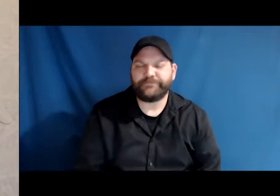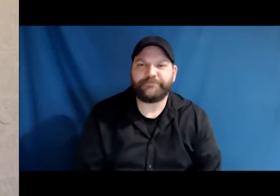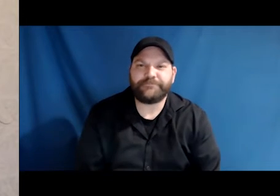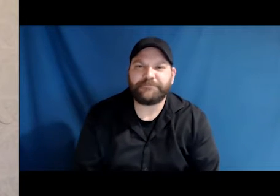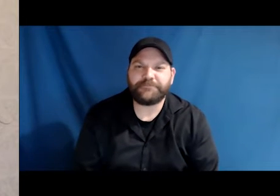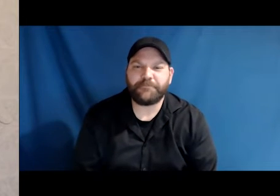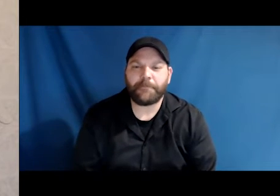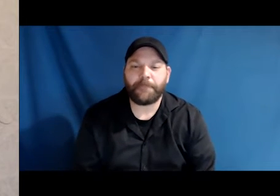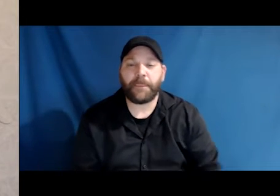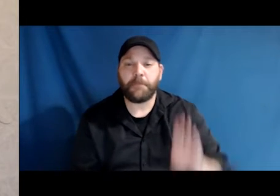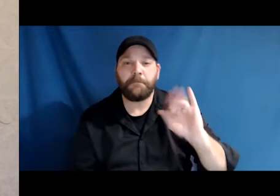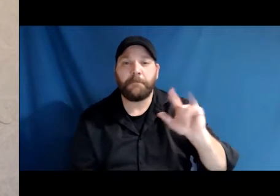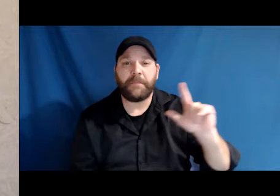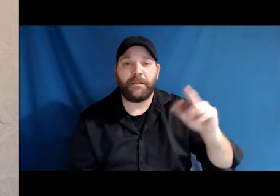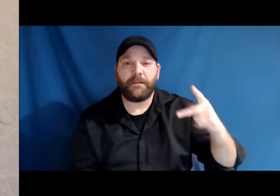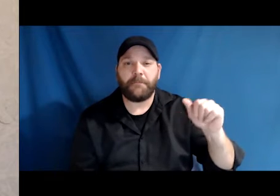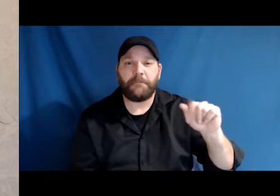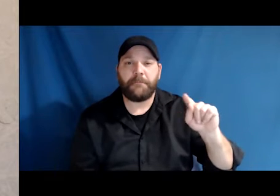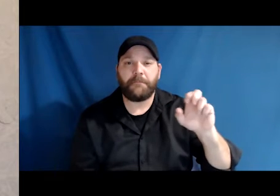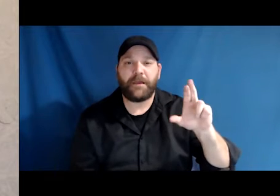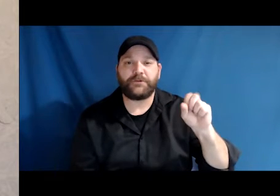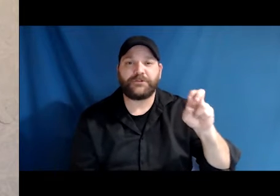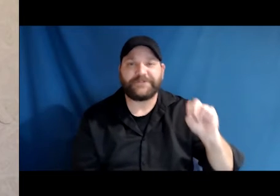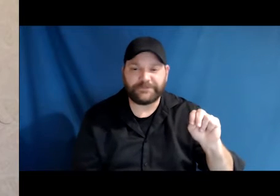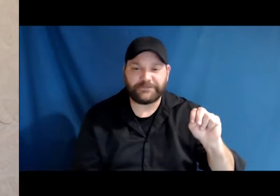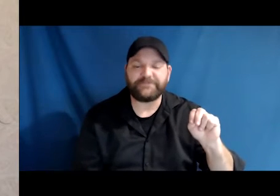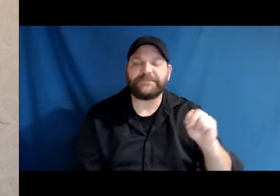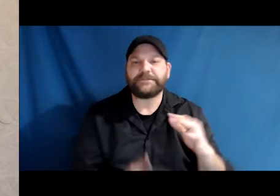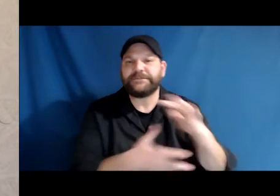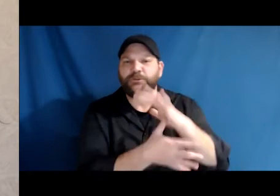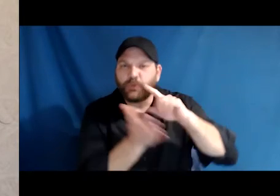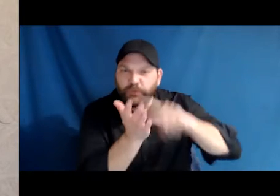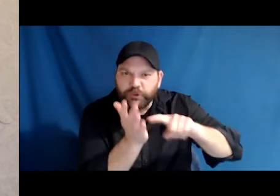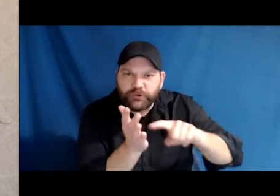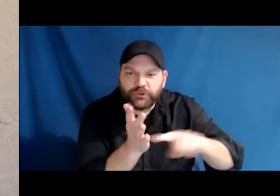Bill Patterson, a senior research engineer and distinguished lecturer in the School of Engineering,